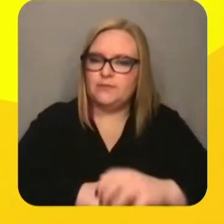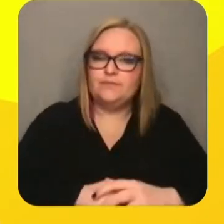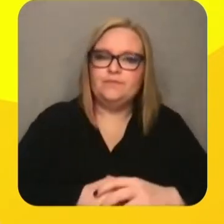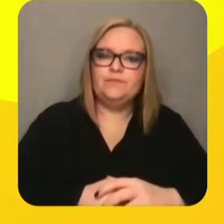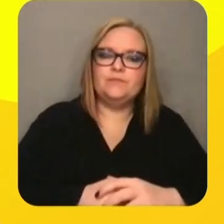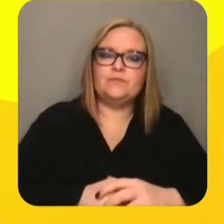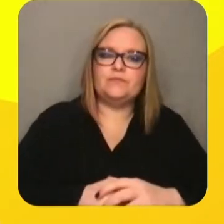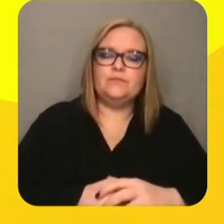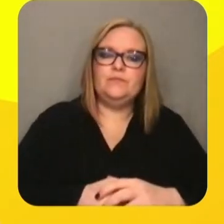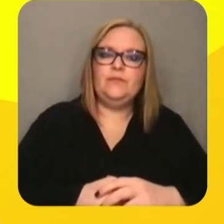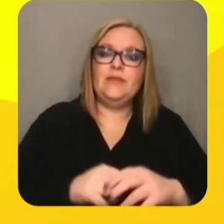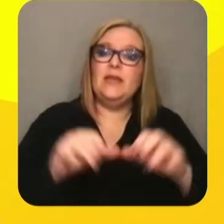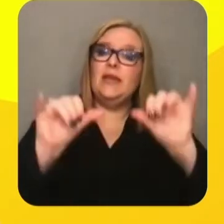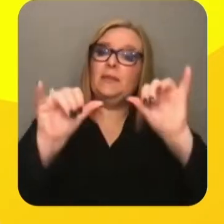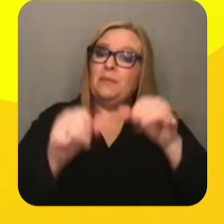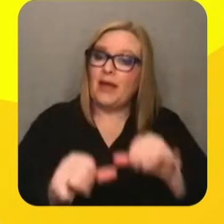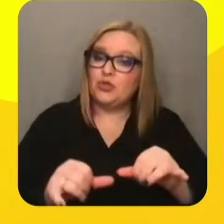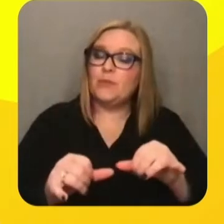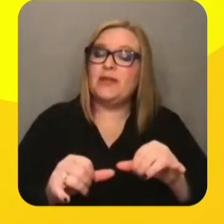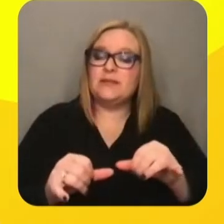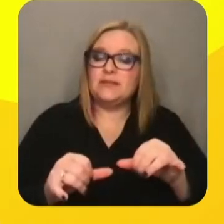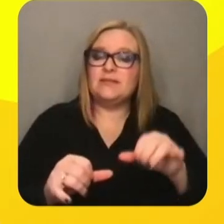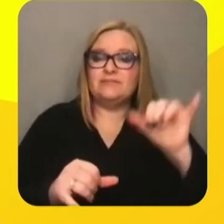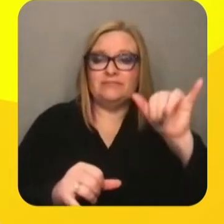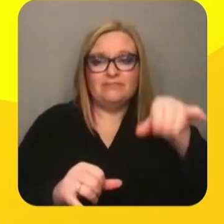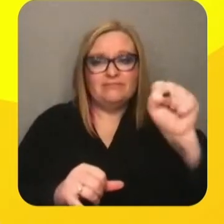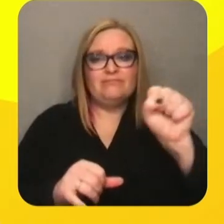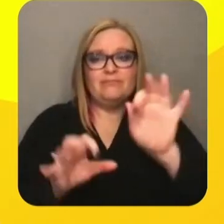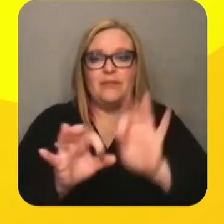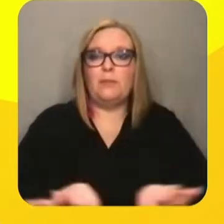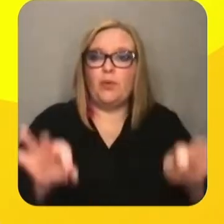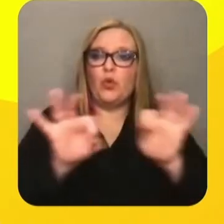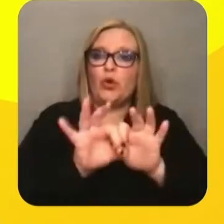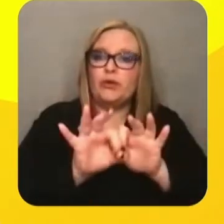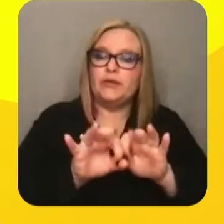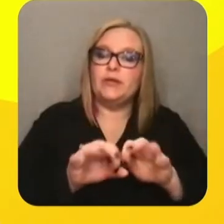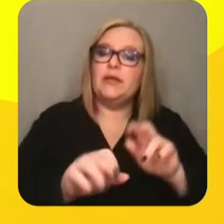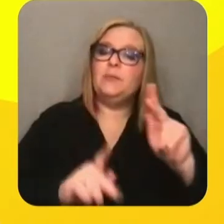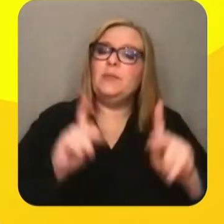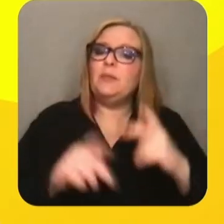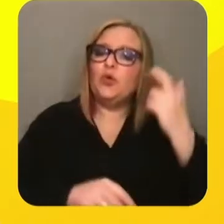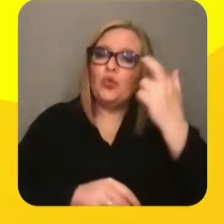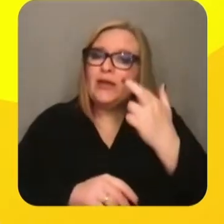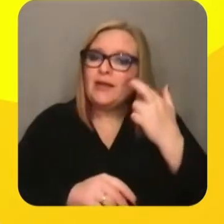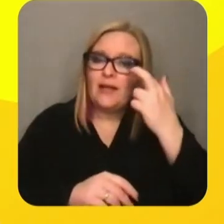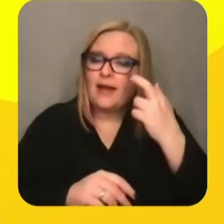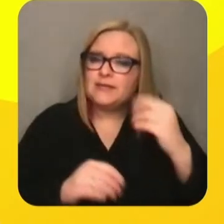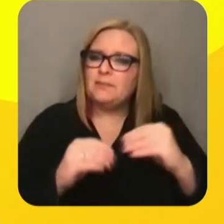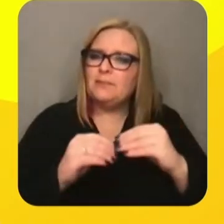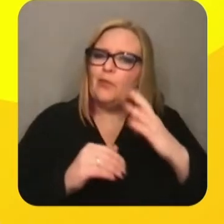Measurement's definitely important. And I think what people are realizing beyond the importance to innovation, for example,